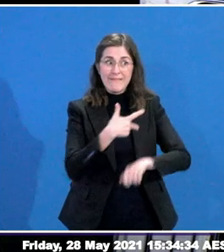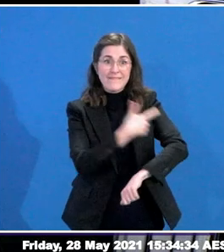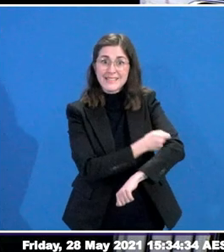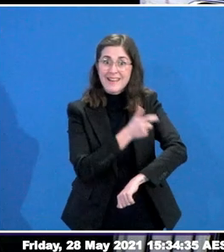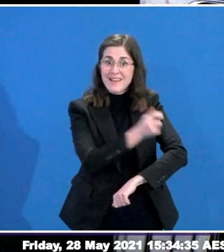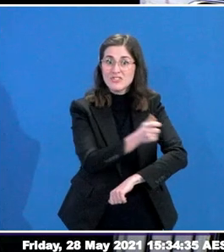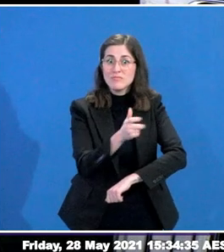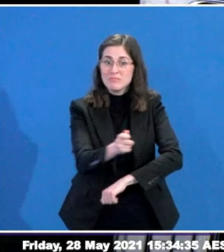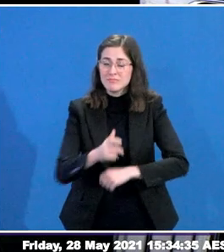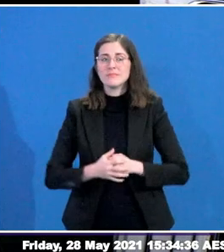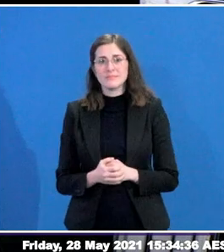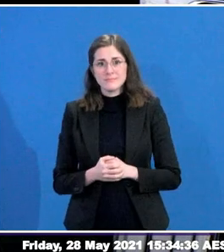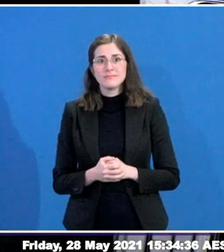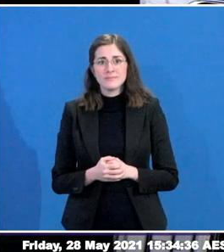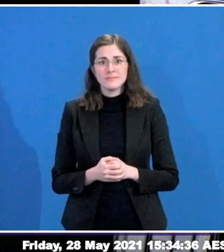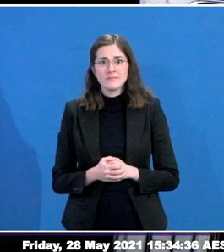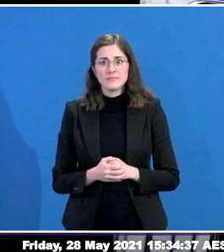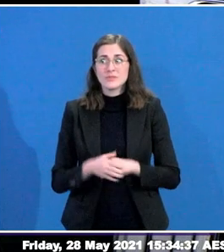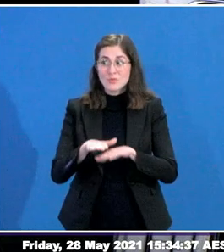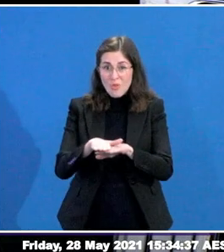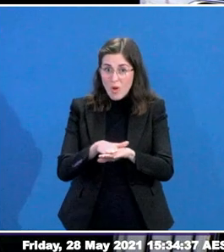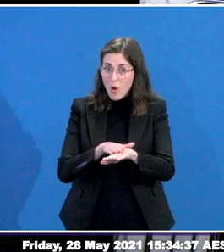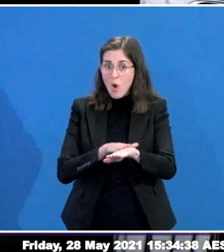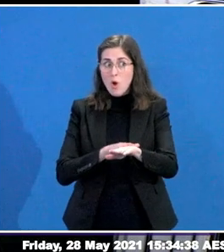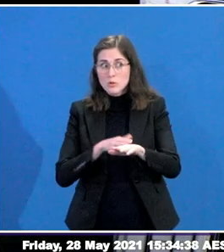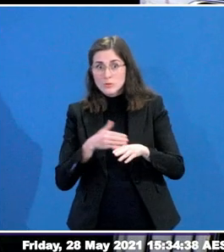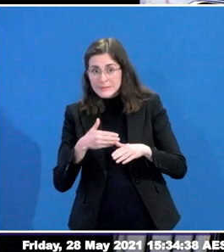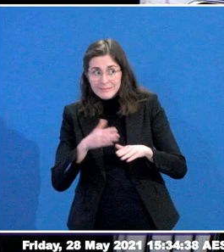The slow progress of the rollout of the vaccination program for people with